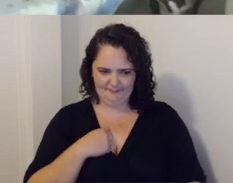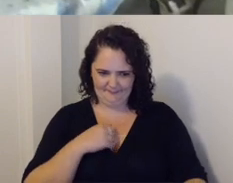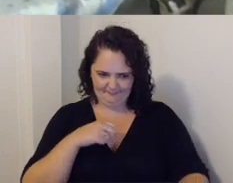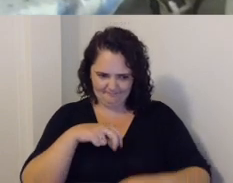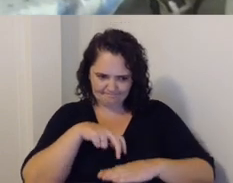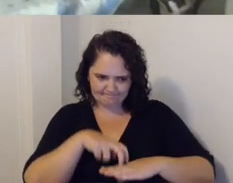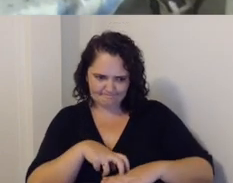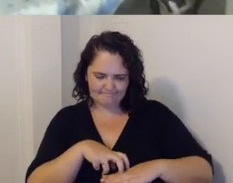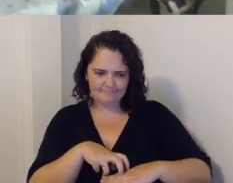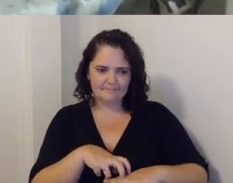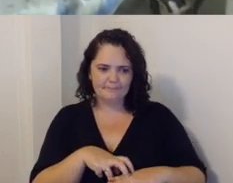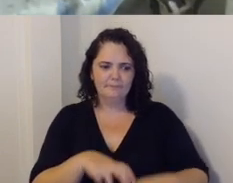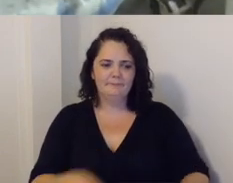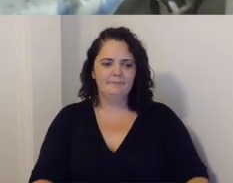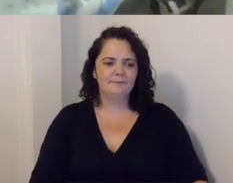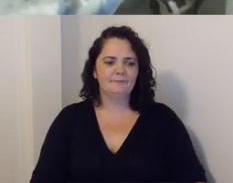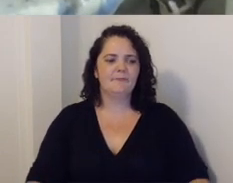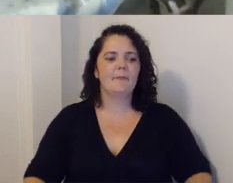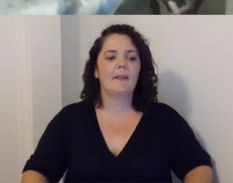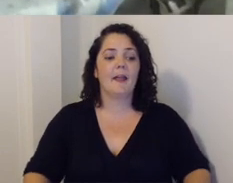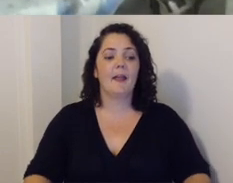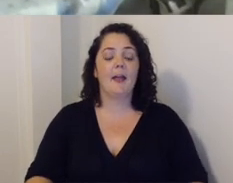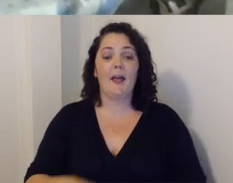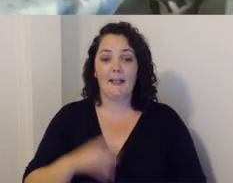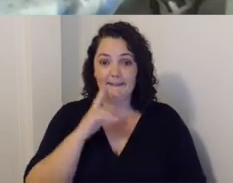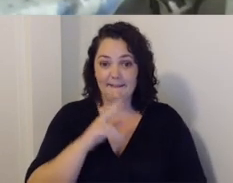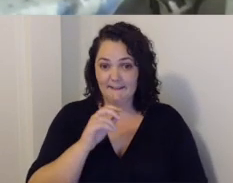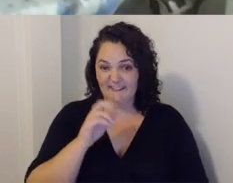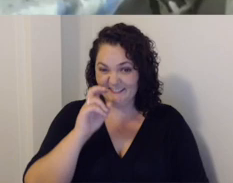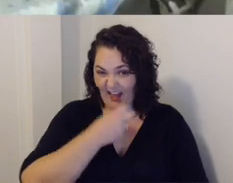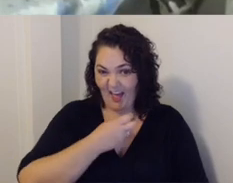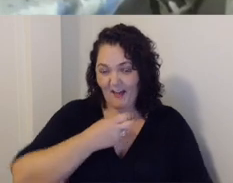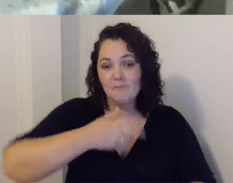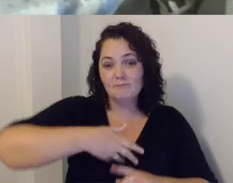down into your frame here y'all now as I look for example at that dark background